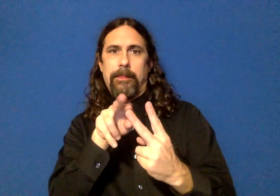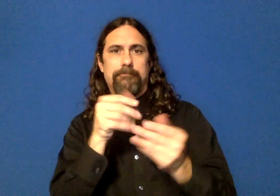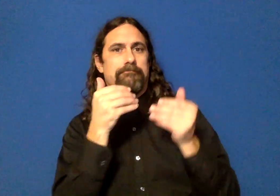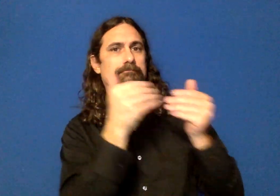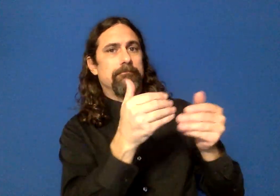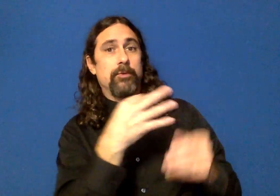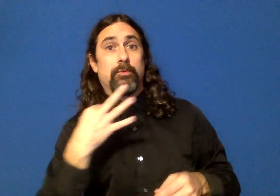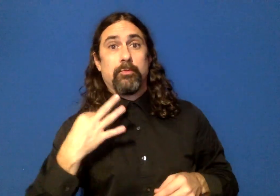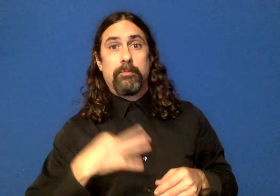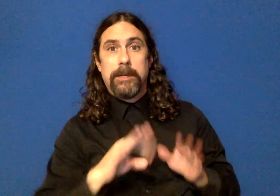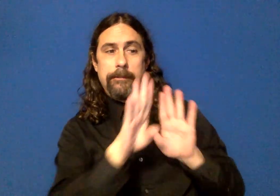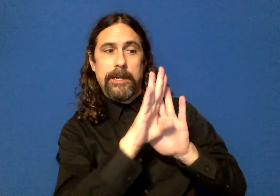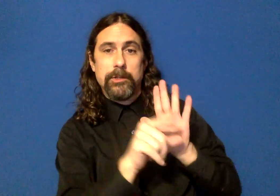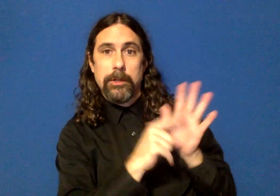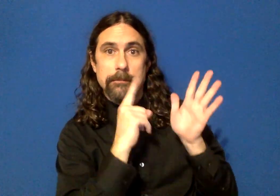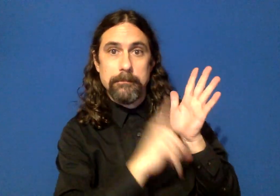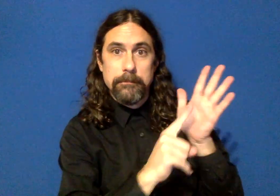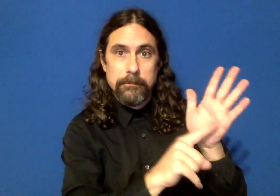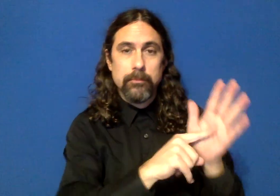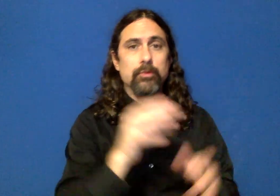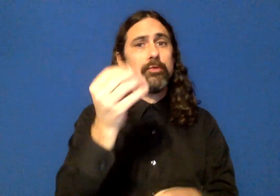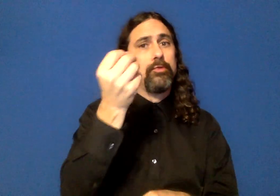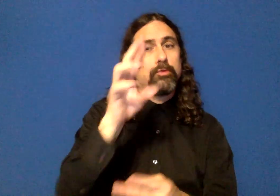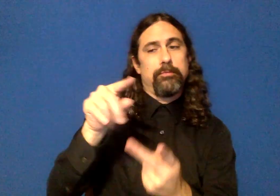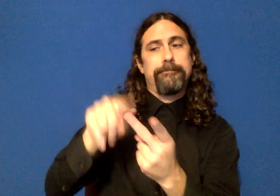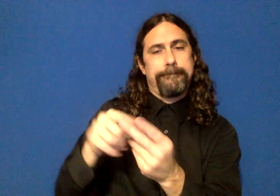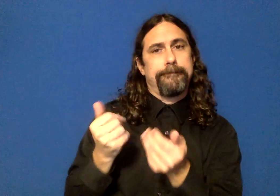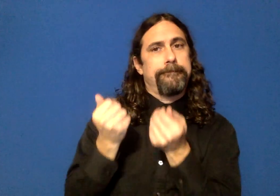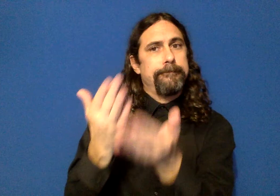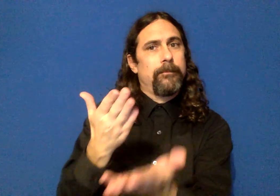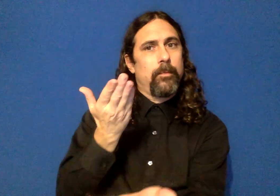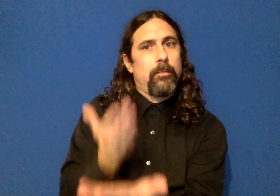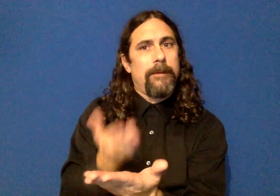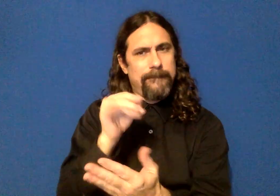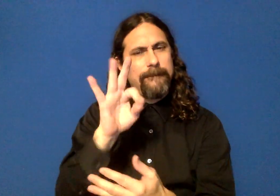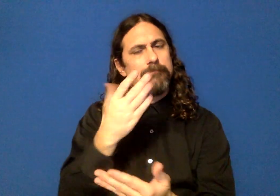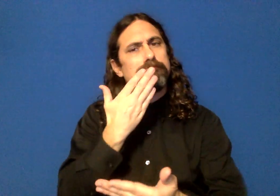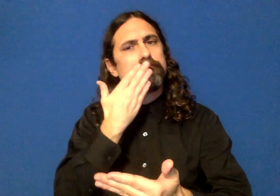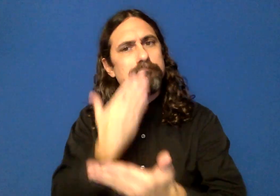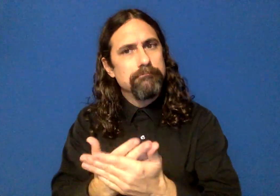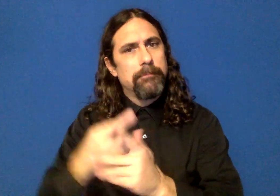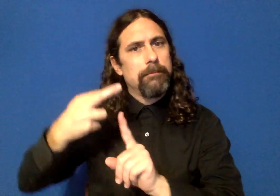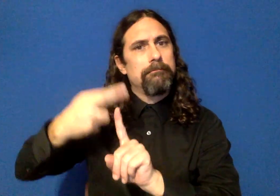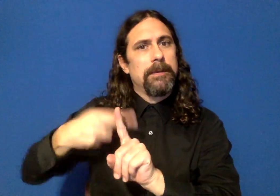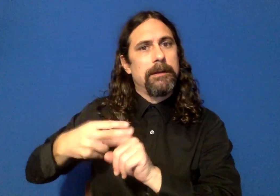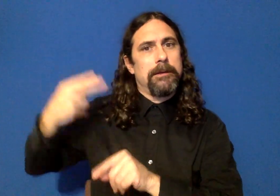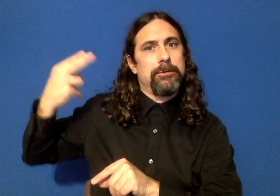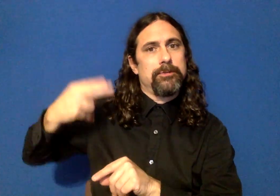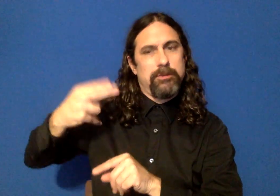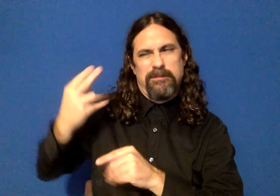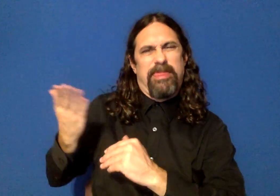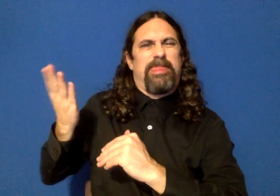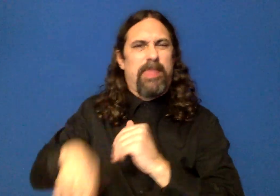history instead of a credit check. If you need help understanding or improving your